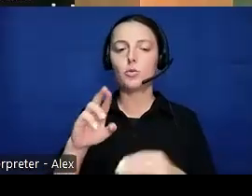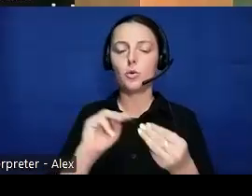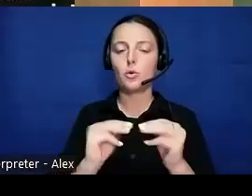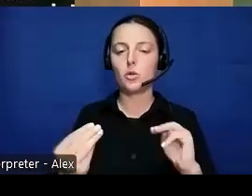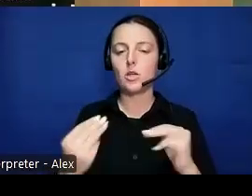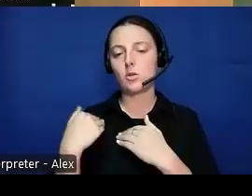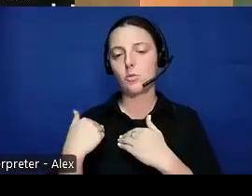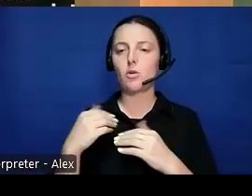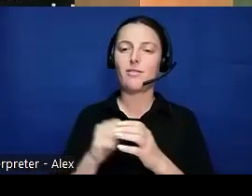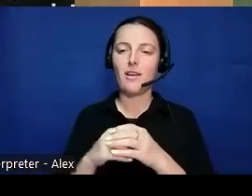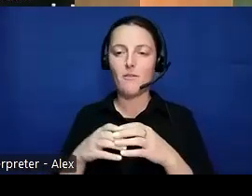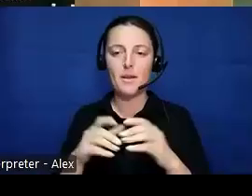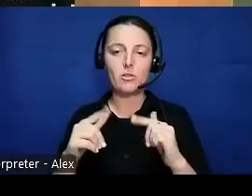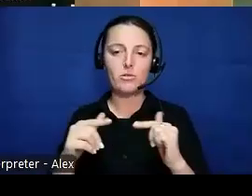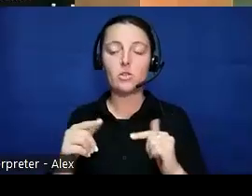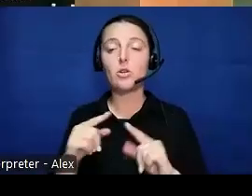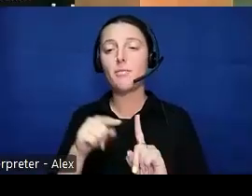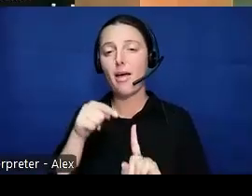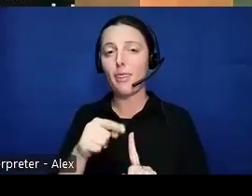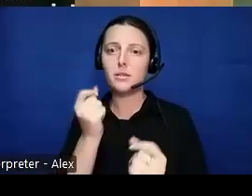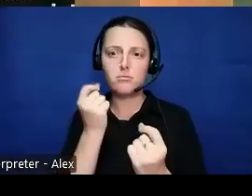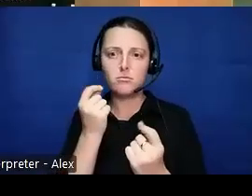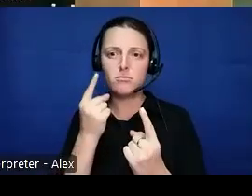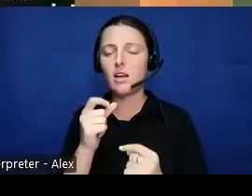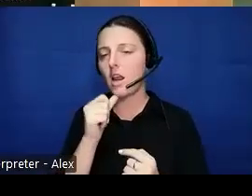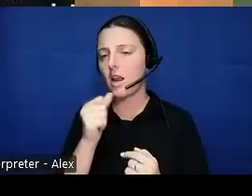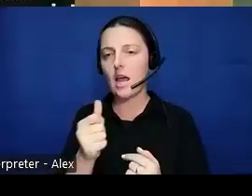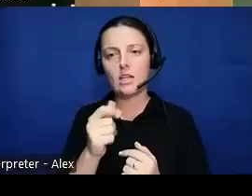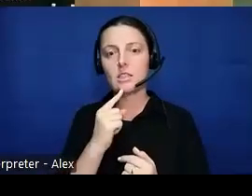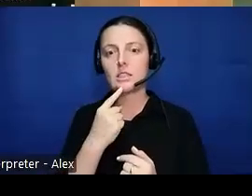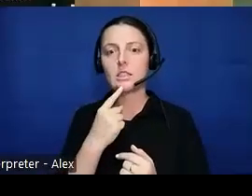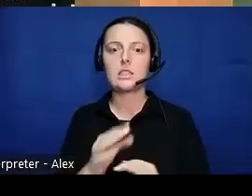actually makes a lot of sense that there was not a significant interaction. The reason why and sorry